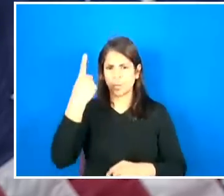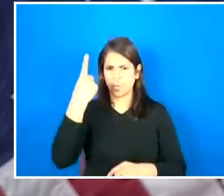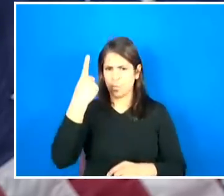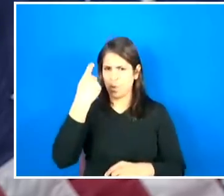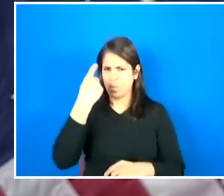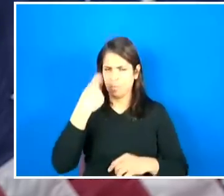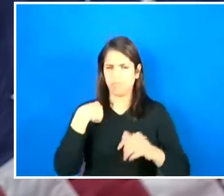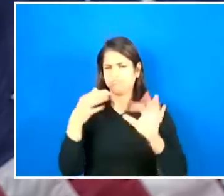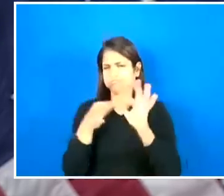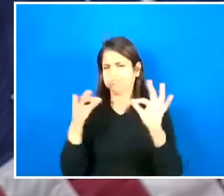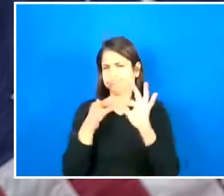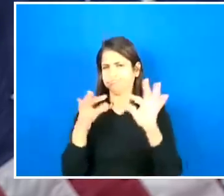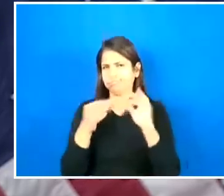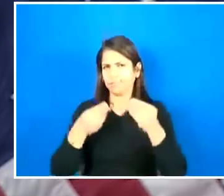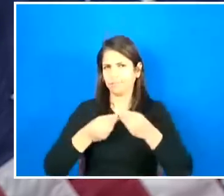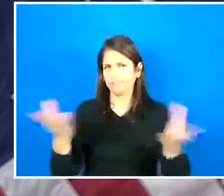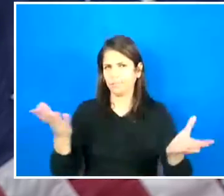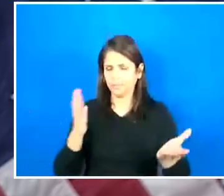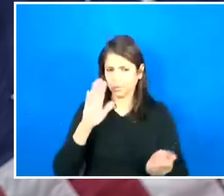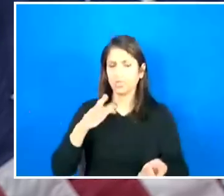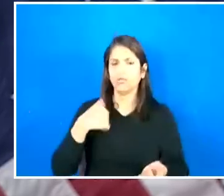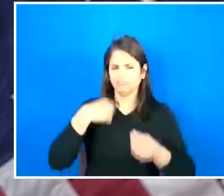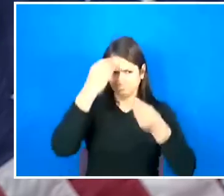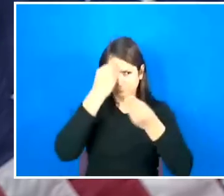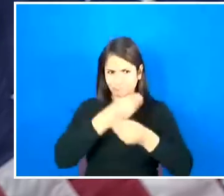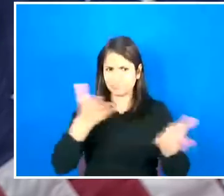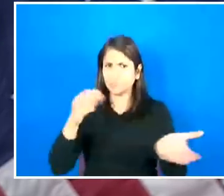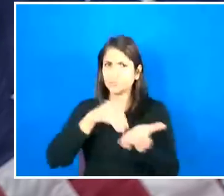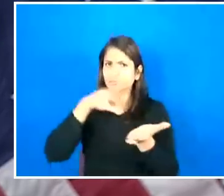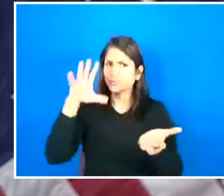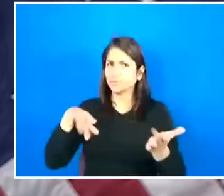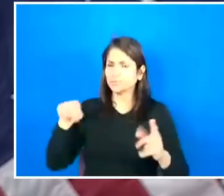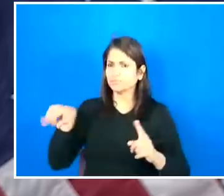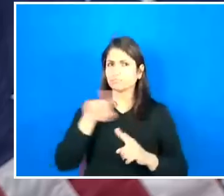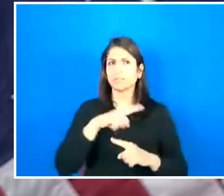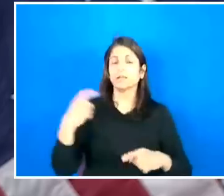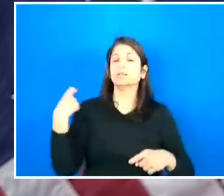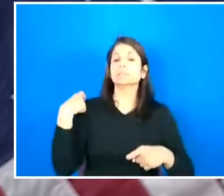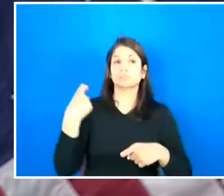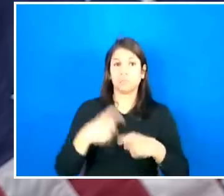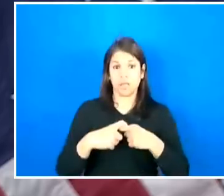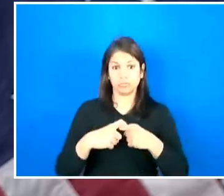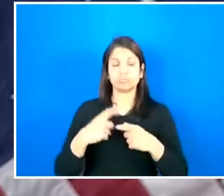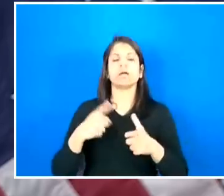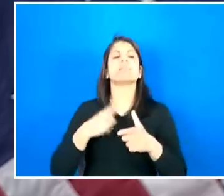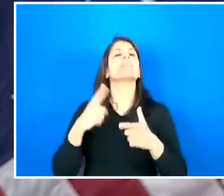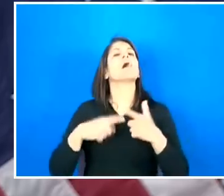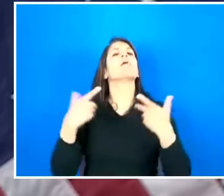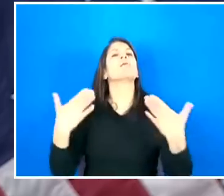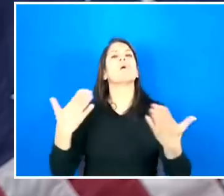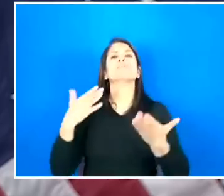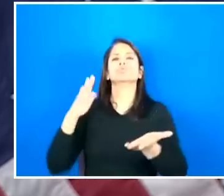JUST SAY ONE MORE THING TO THE KIDS OF NEW YORK CITY AND THEN A FEW WORDS IN SPANISH AND THEN I'M